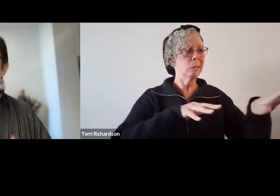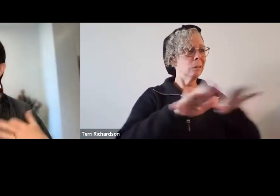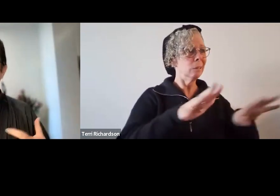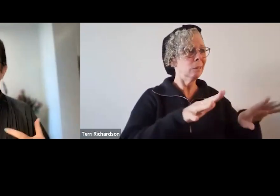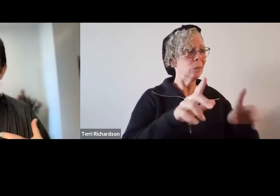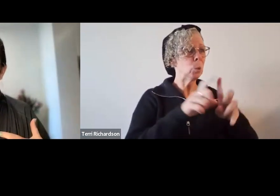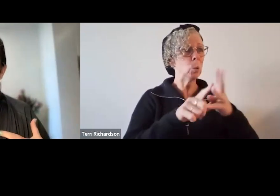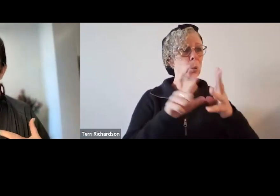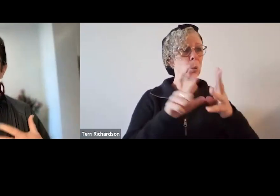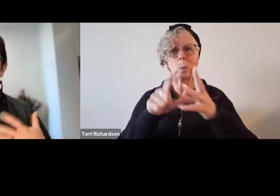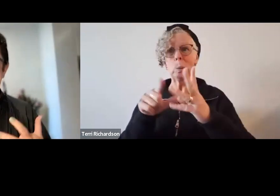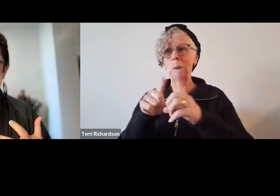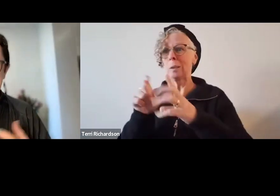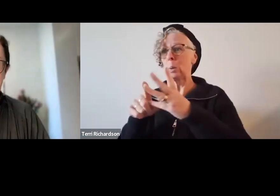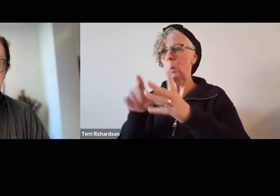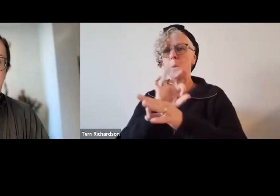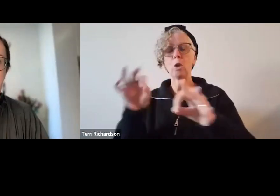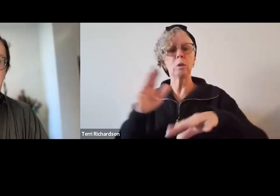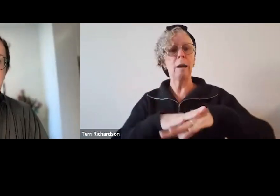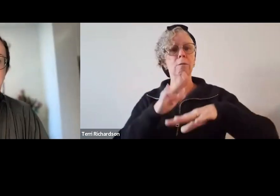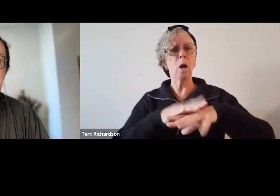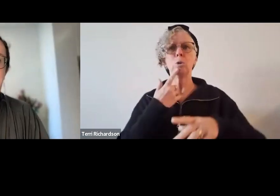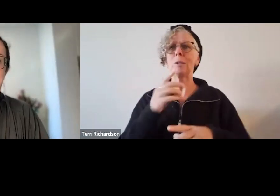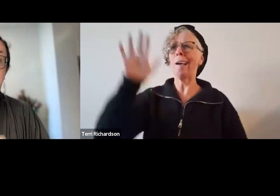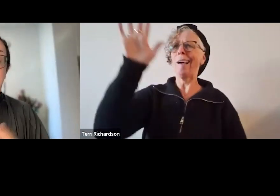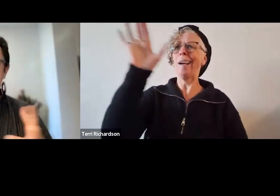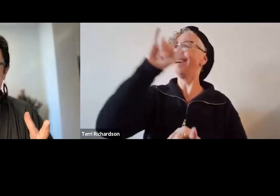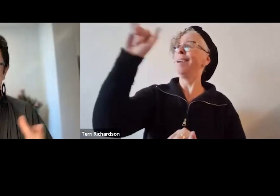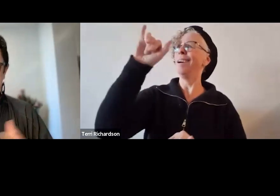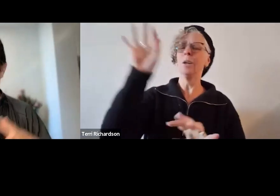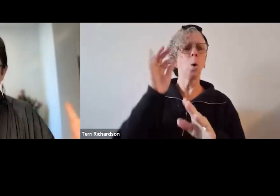We barely have time to articulate the issues, let alone do anything about them,